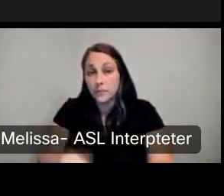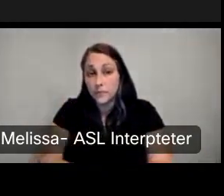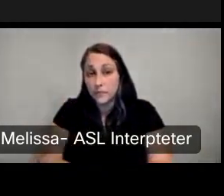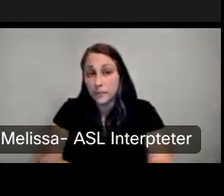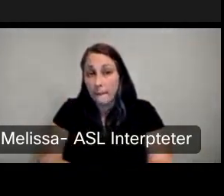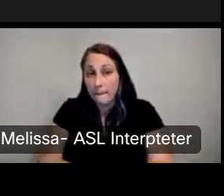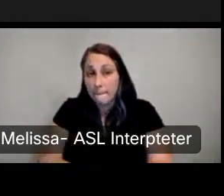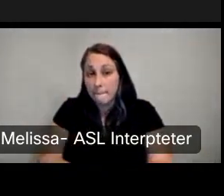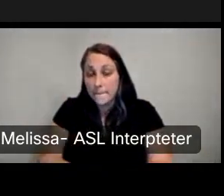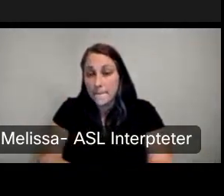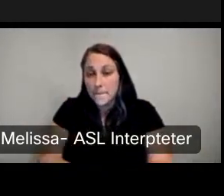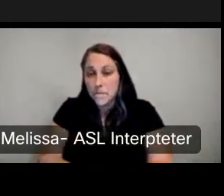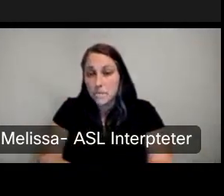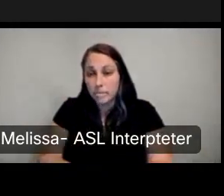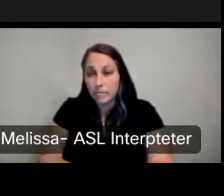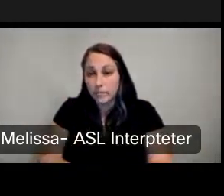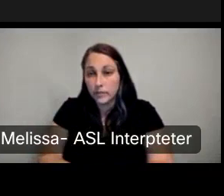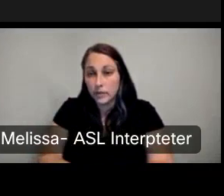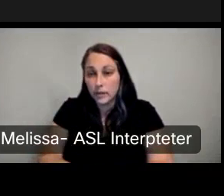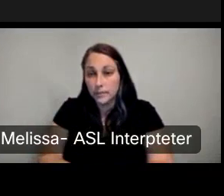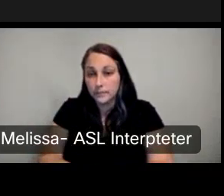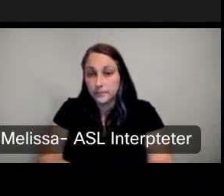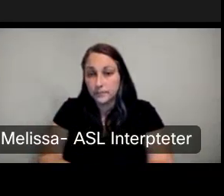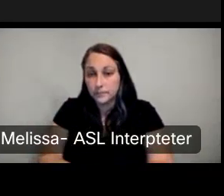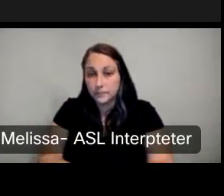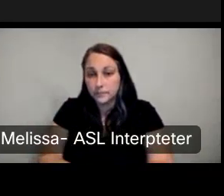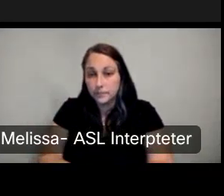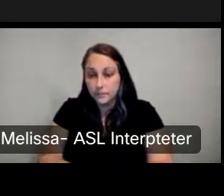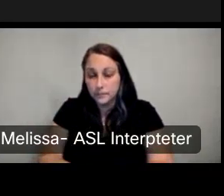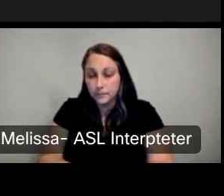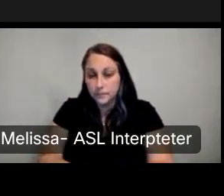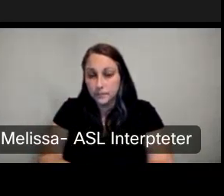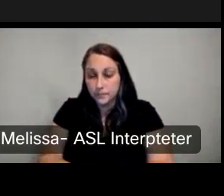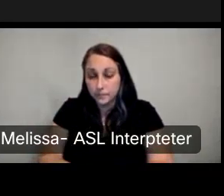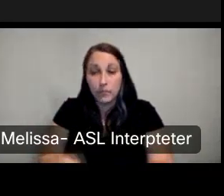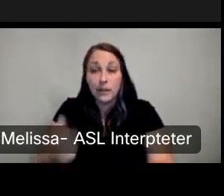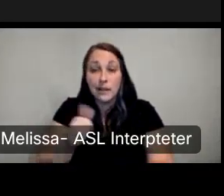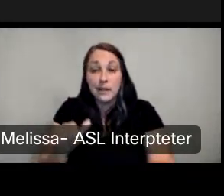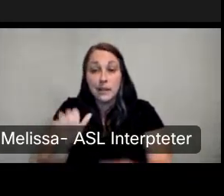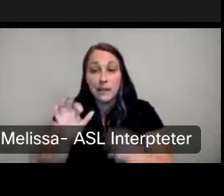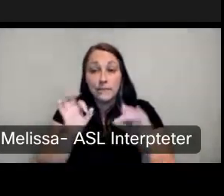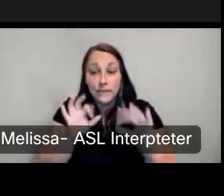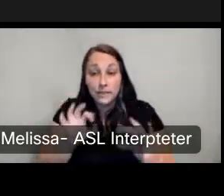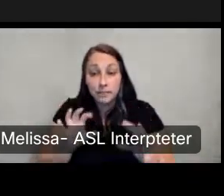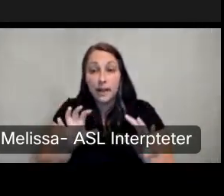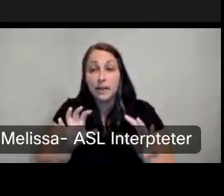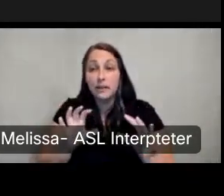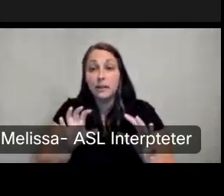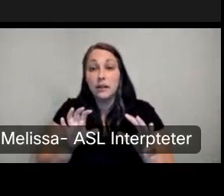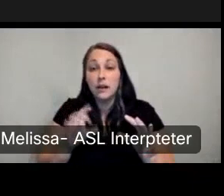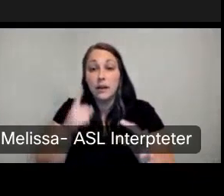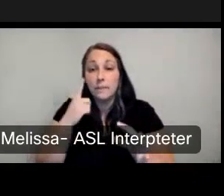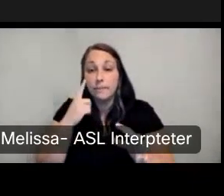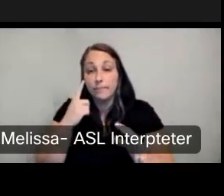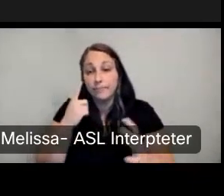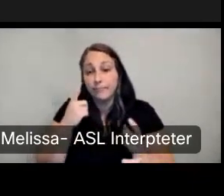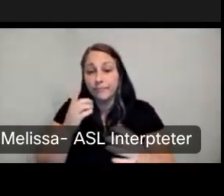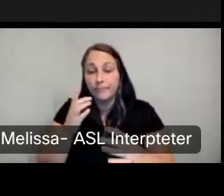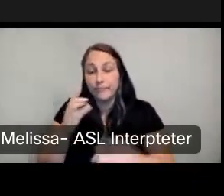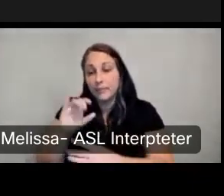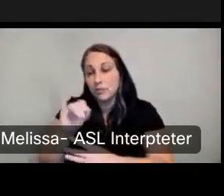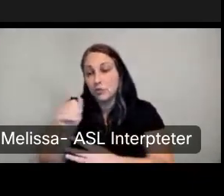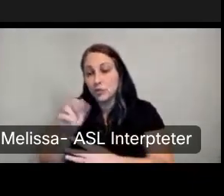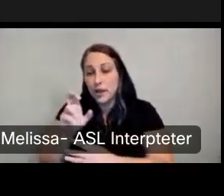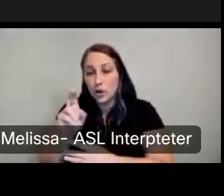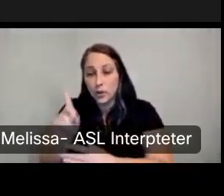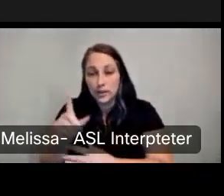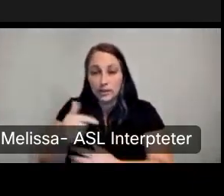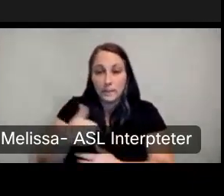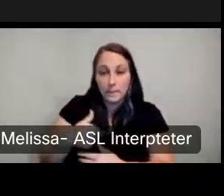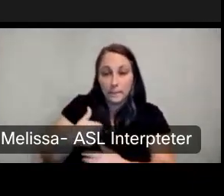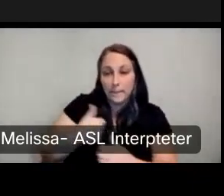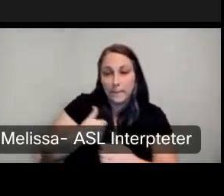it share any feedback between Jared and myself uh so we might have both of us uh clarifying or or